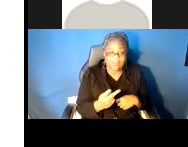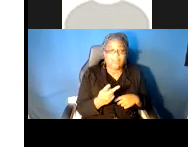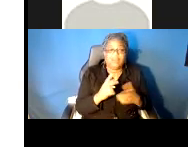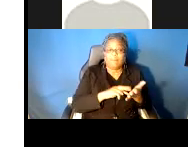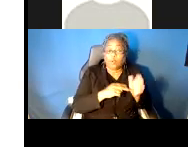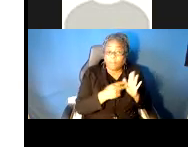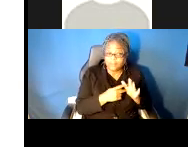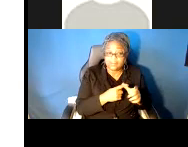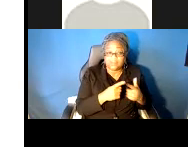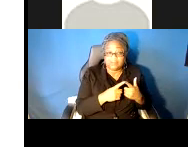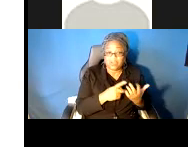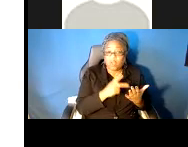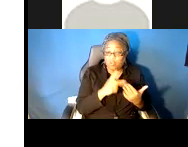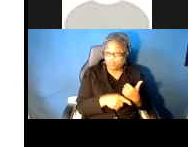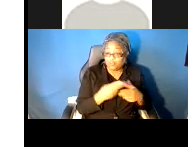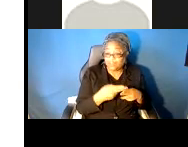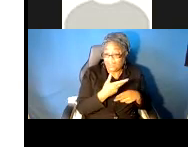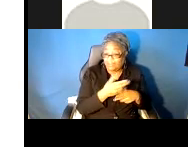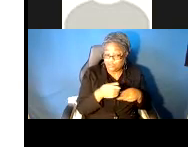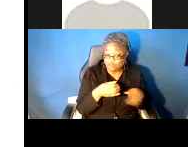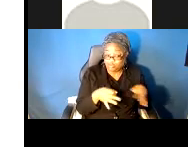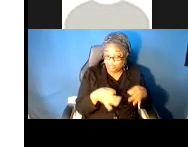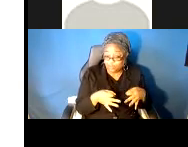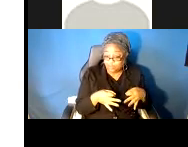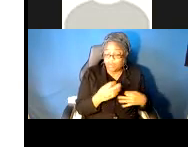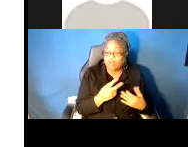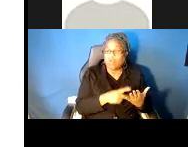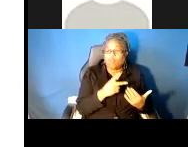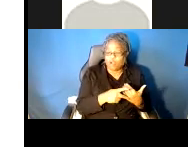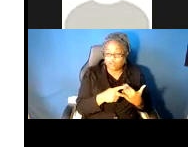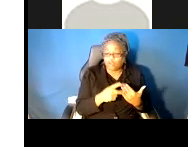your project and program section, your community section,